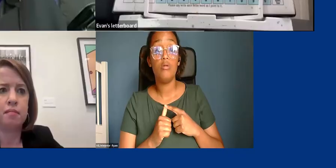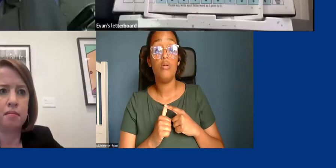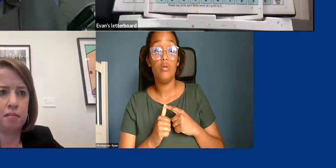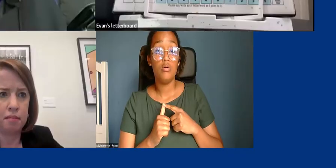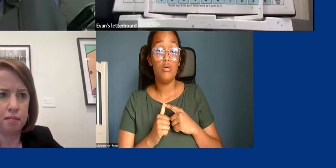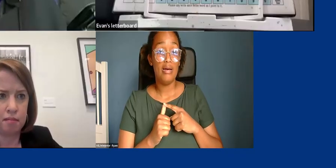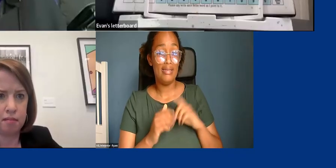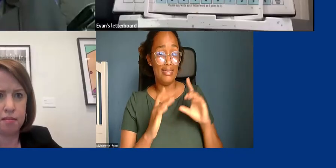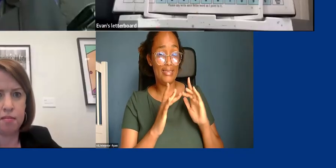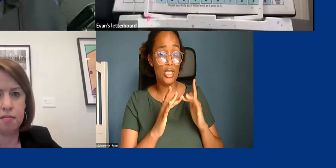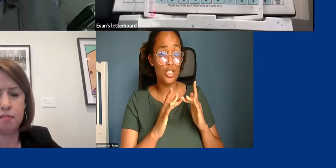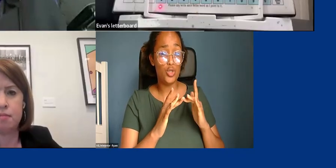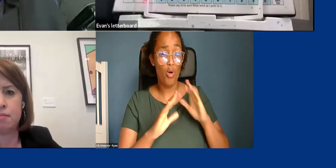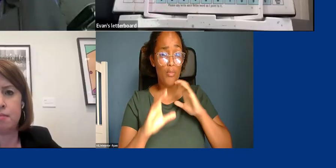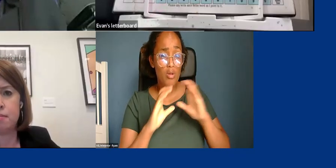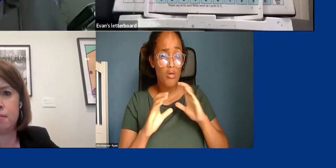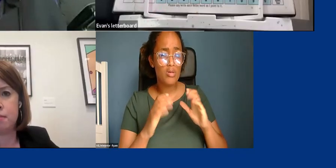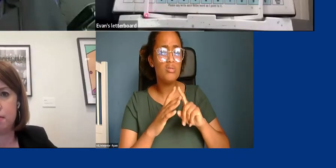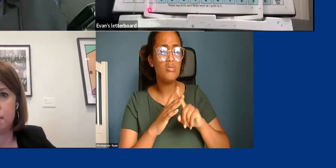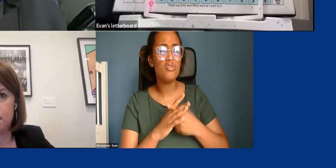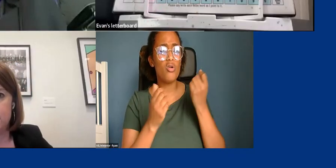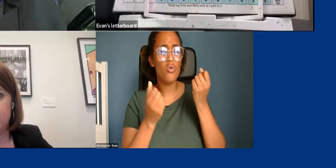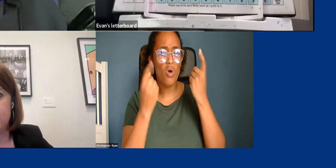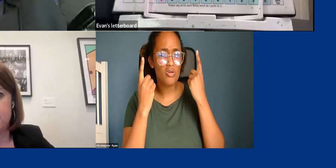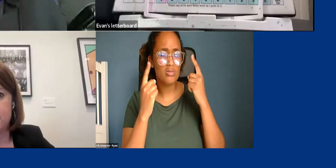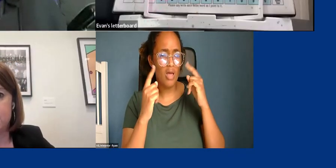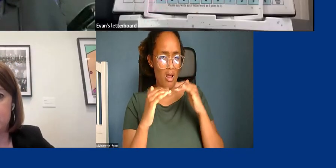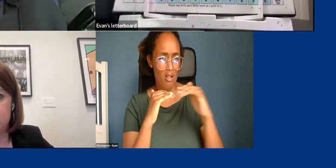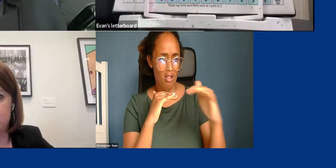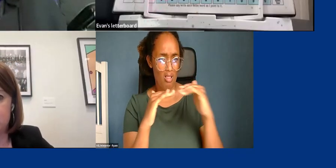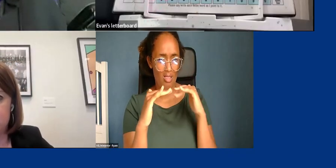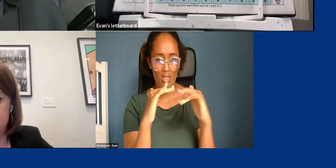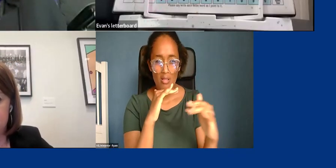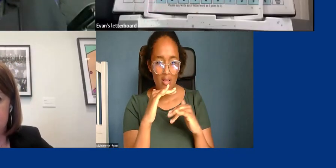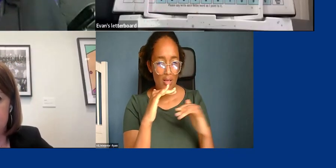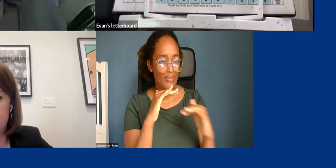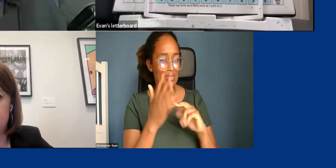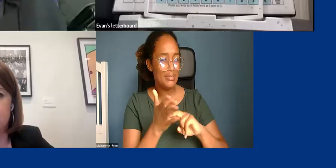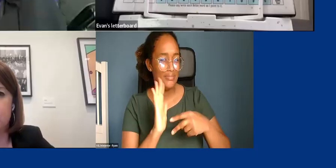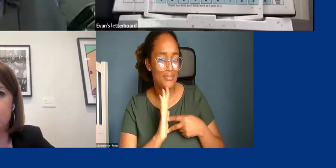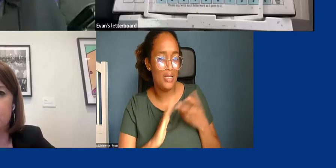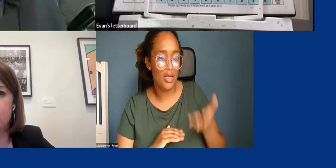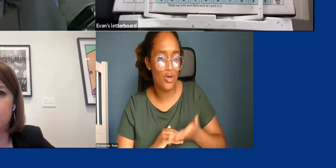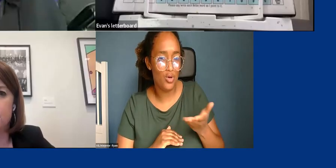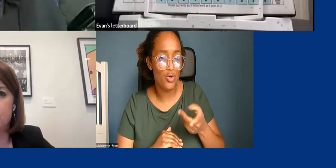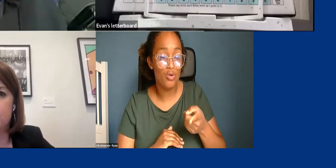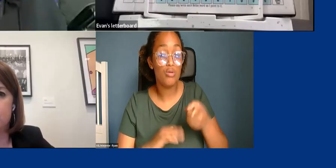Ask yourself, is this person genuinely trying to get to know me as a whole human being?